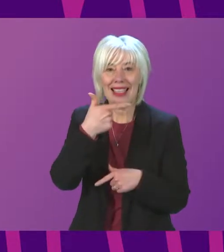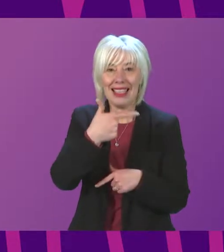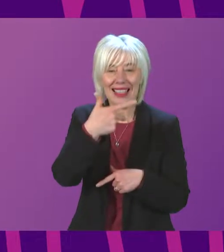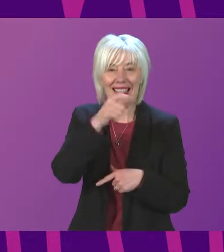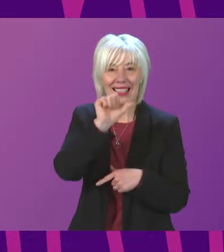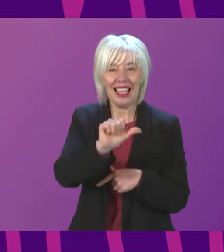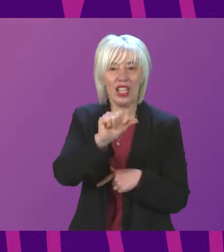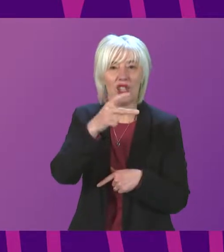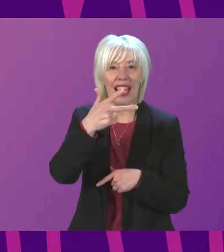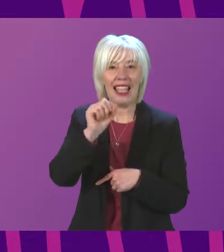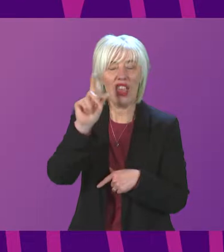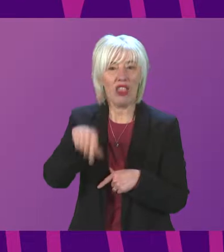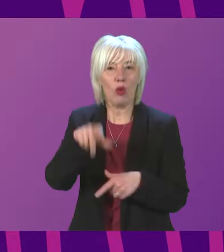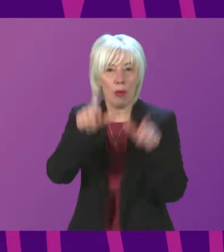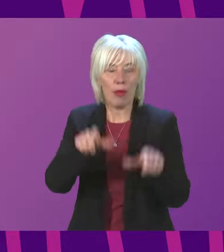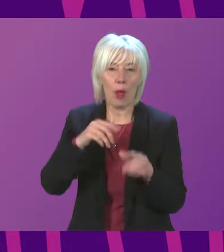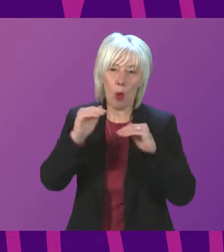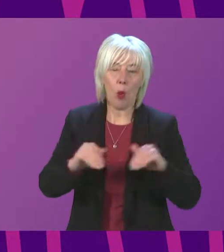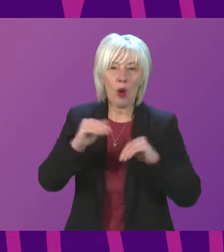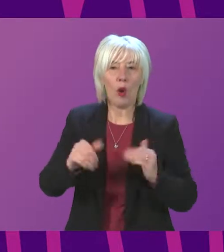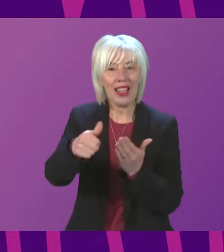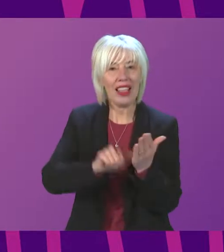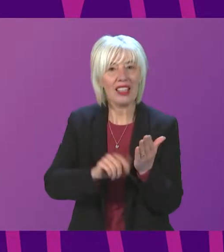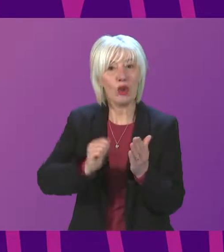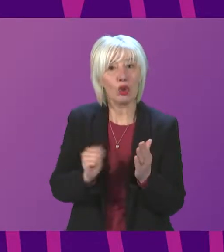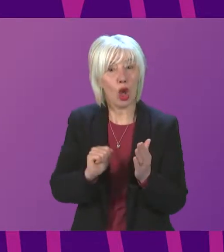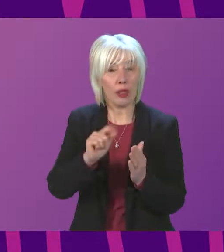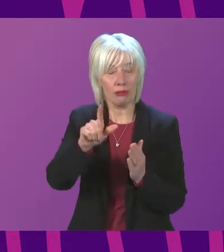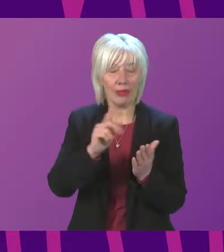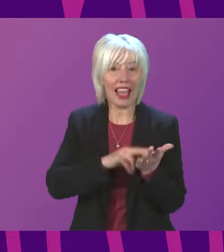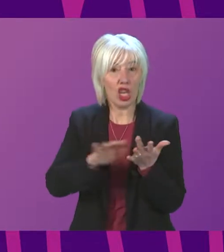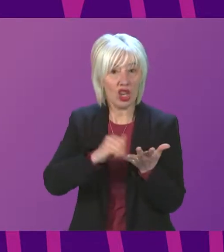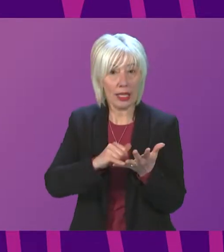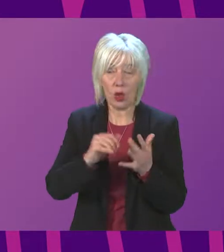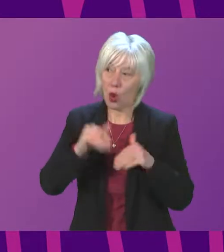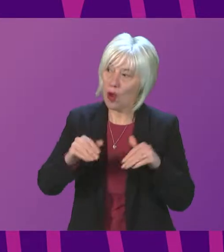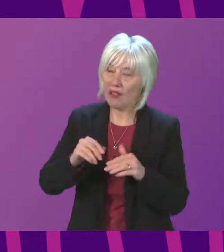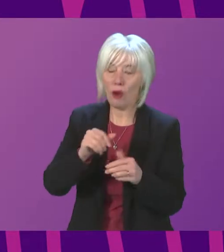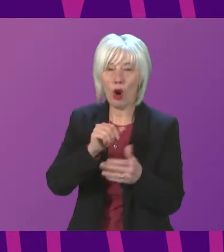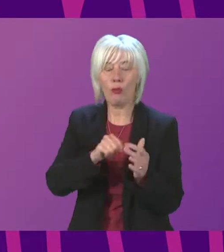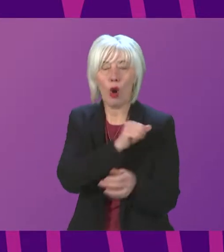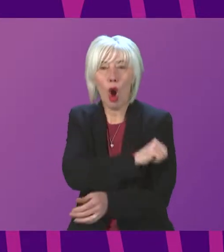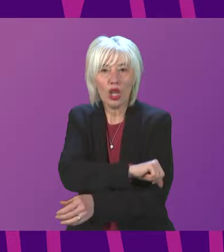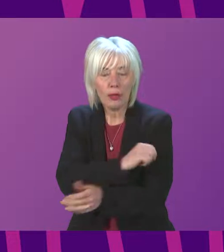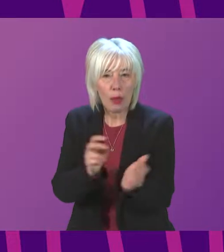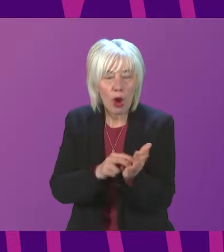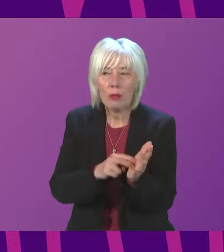people on a national health service waiting list—that is one in eight Scots who are waiting for hospital appointments, diagnoses and procedures.